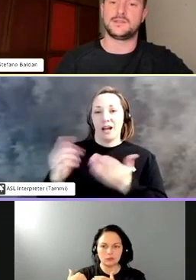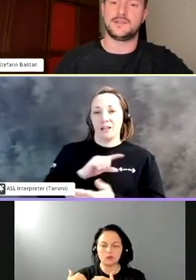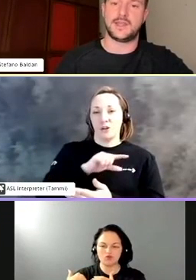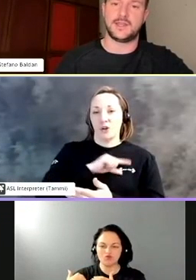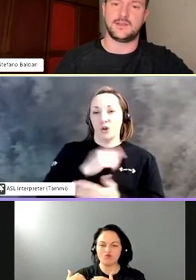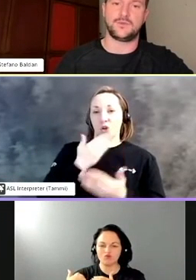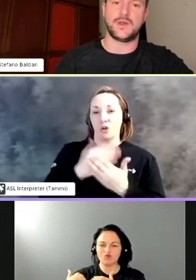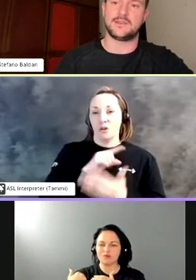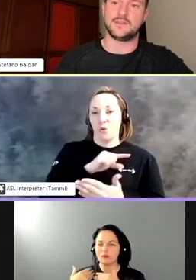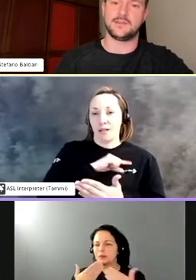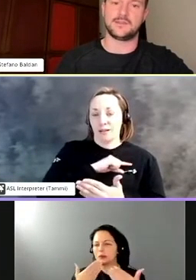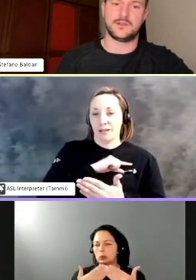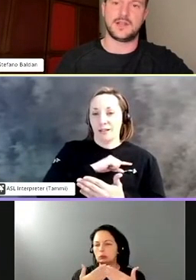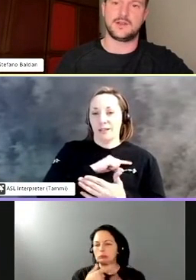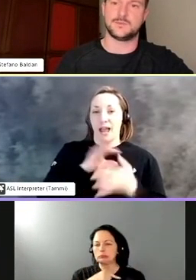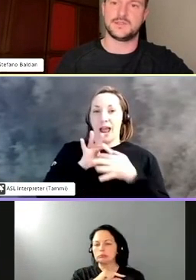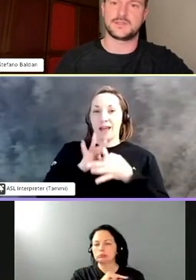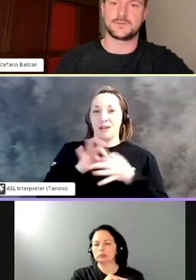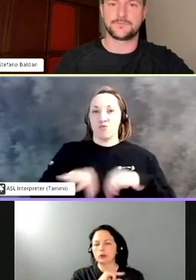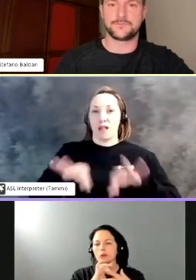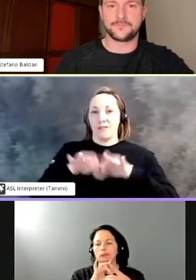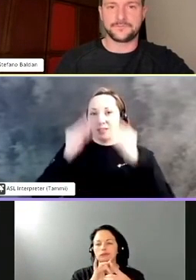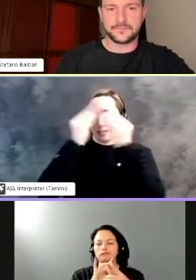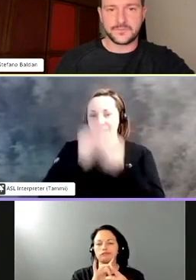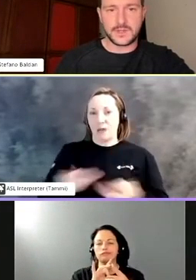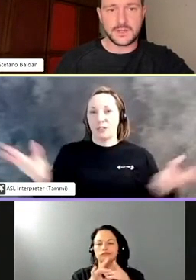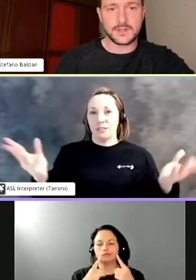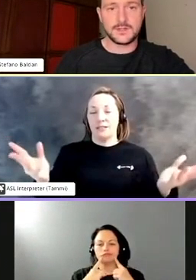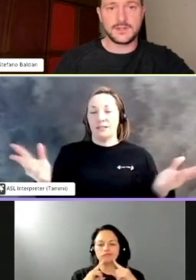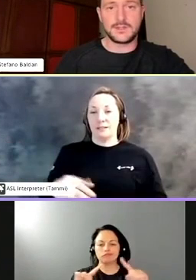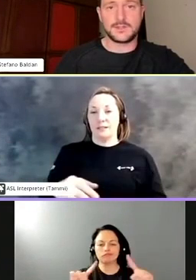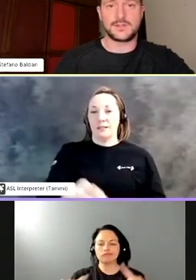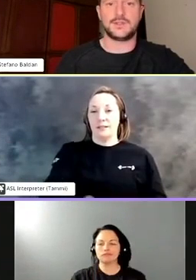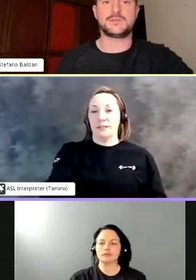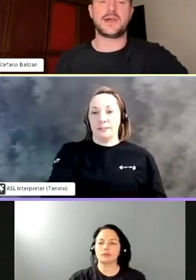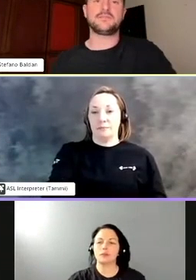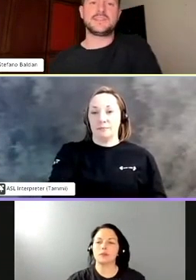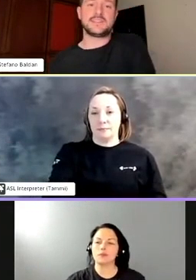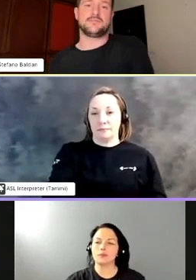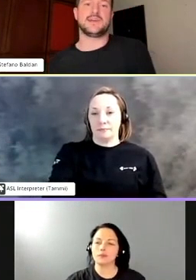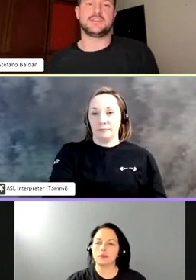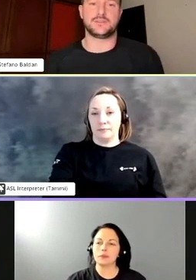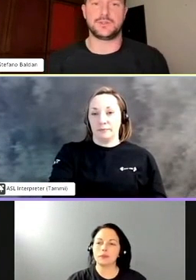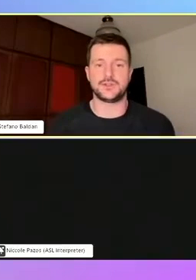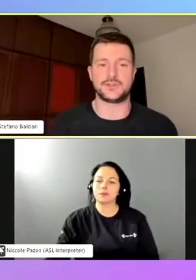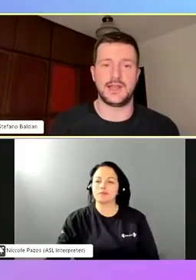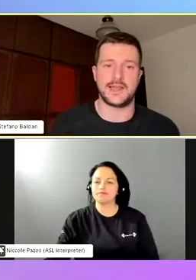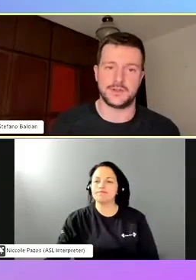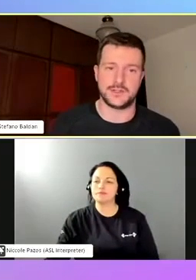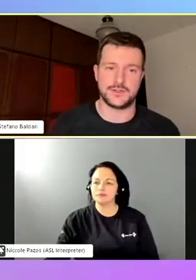through the contents. Probably the most obvious is just object by object, linear fashion.